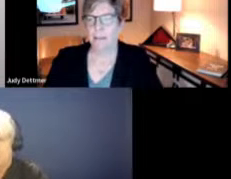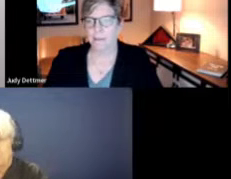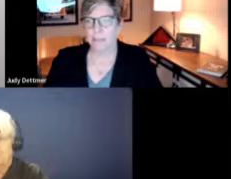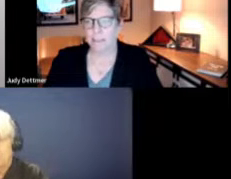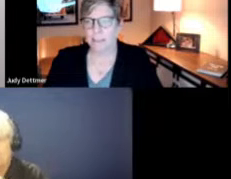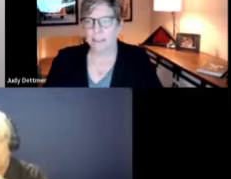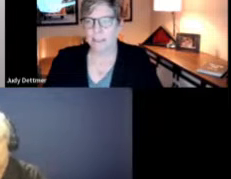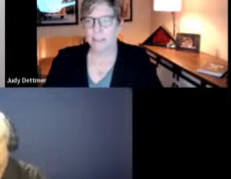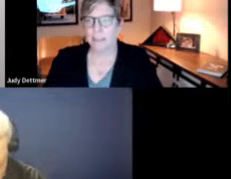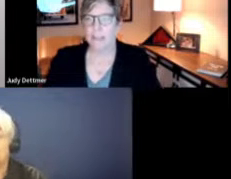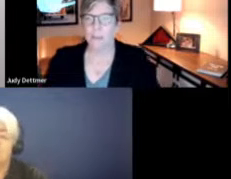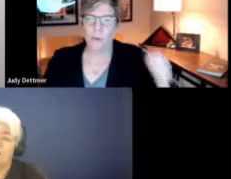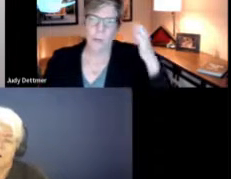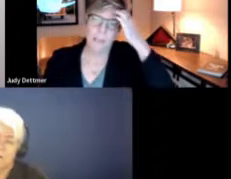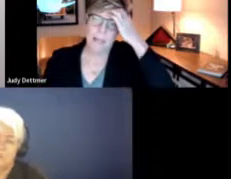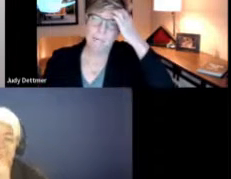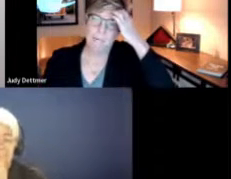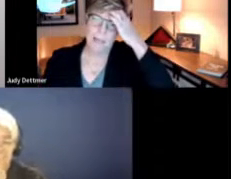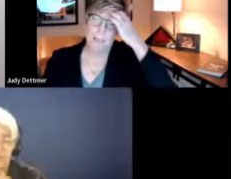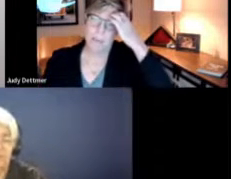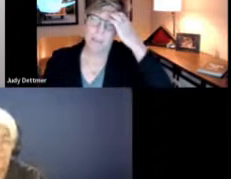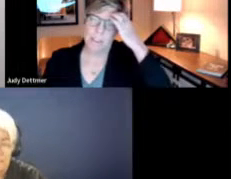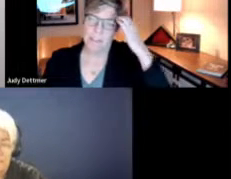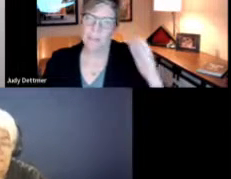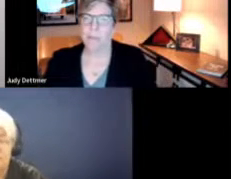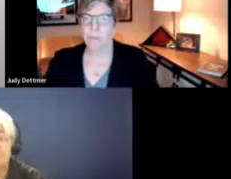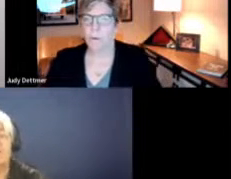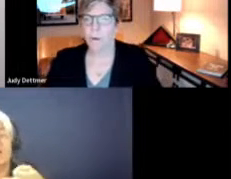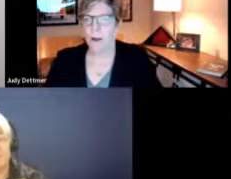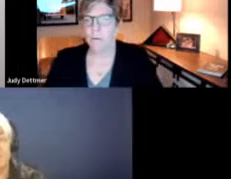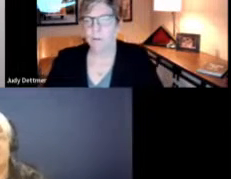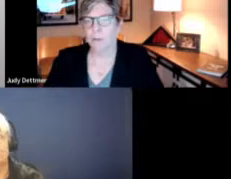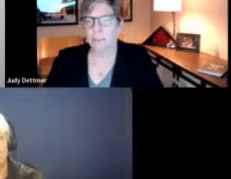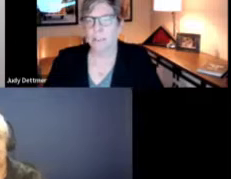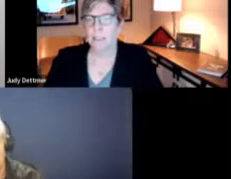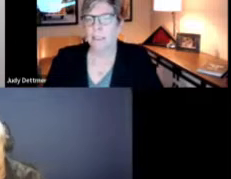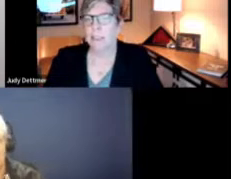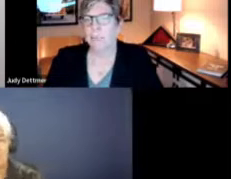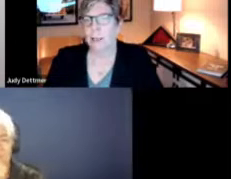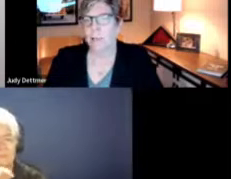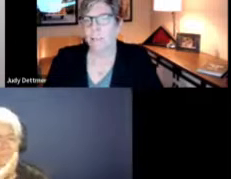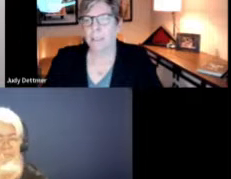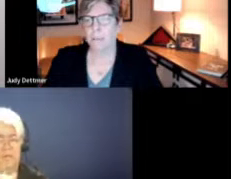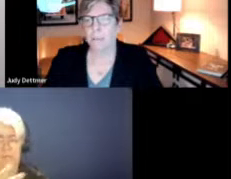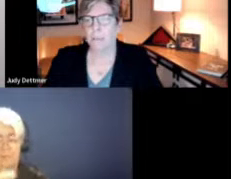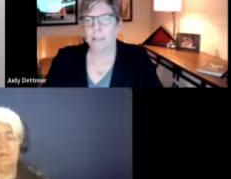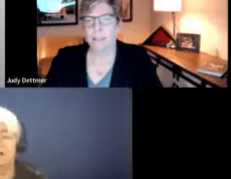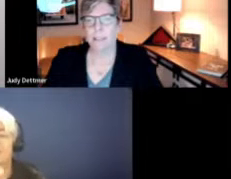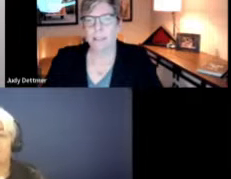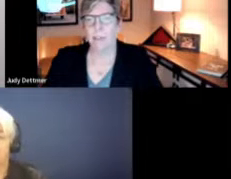technical assistance to court staff and probation and parole officers and developing reasonable and accessible